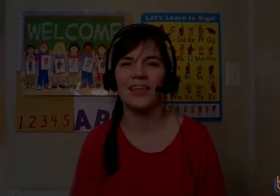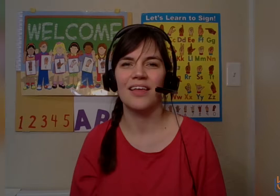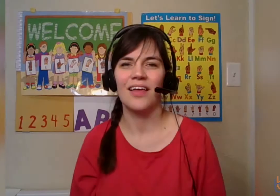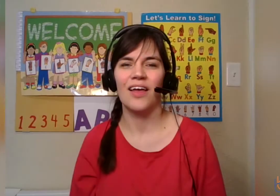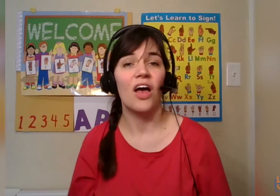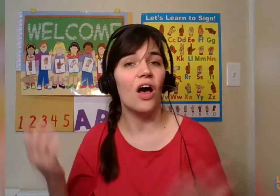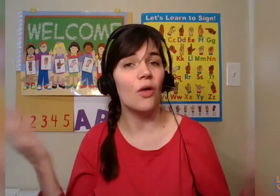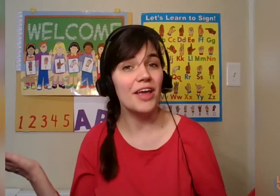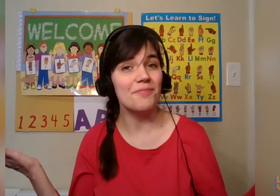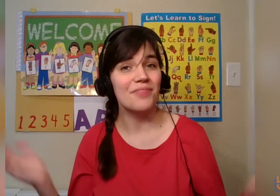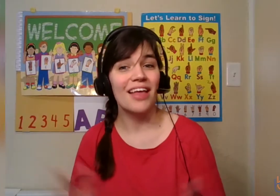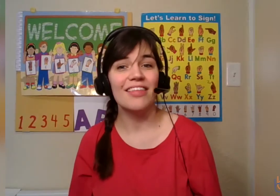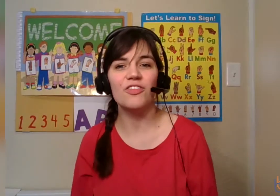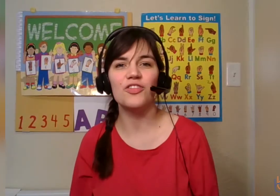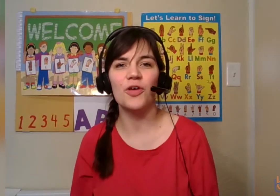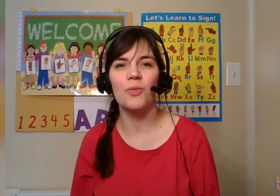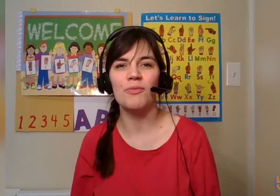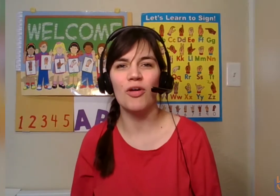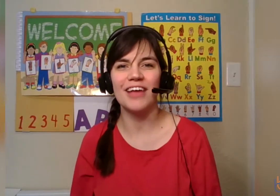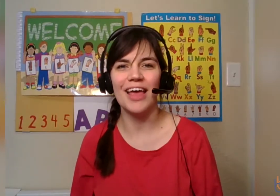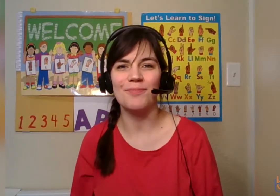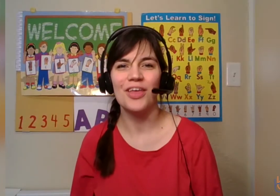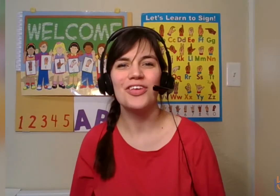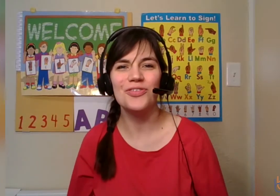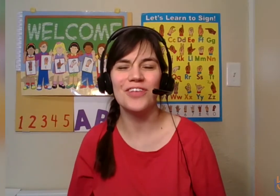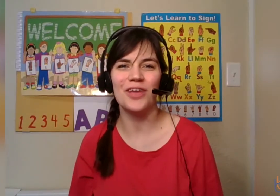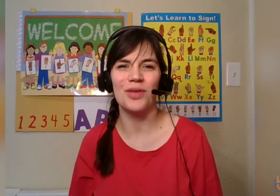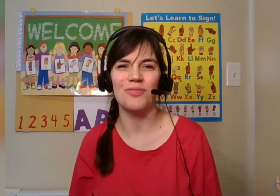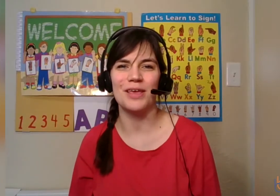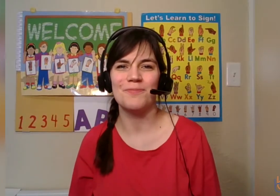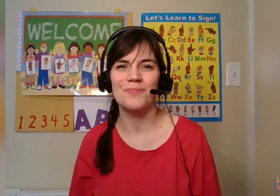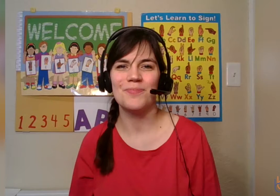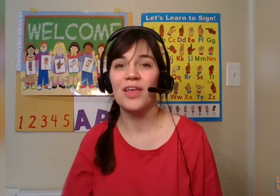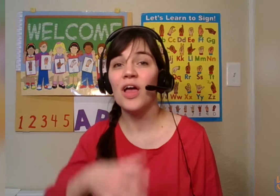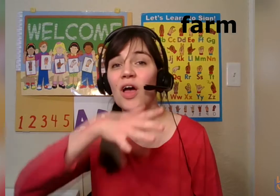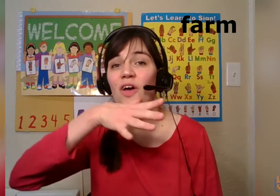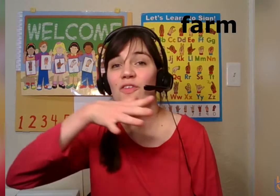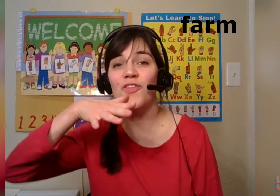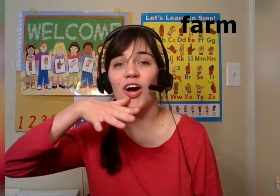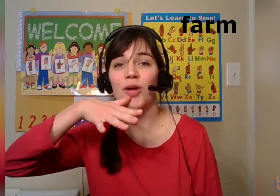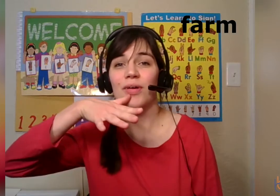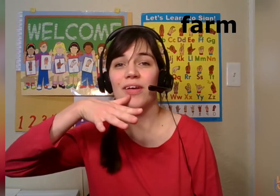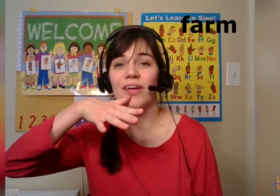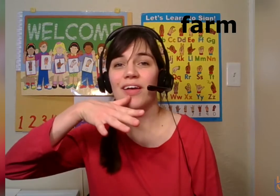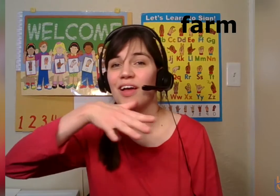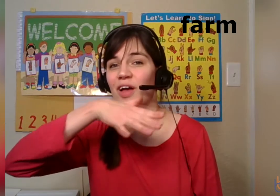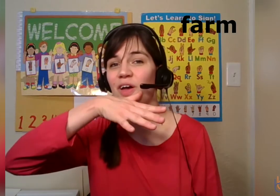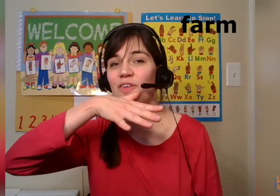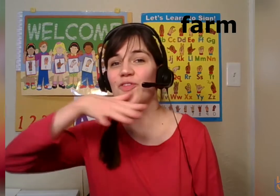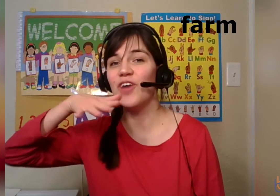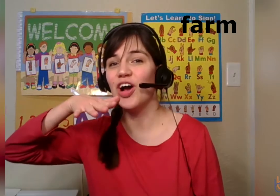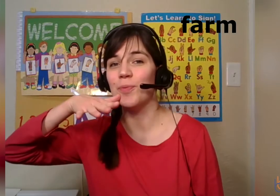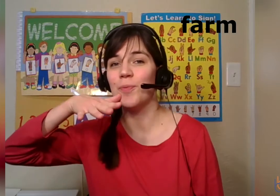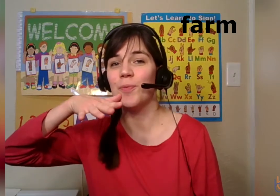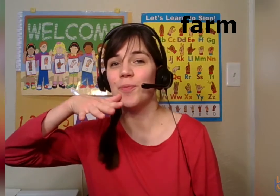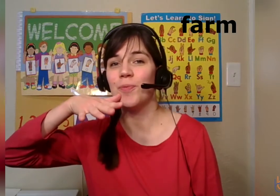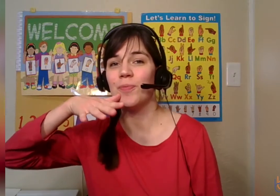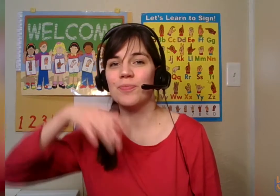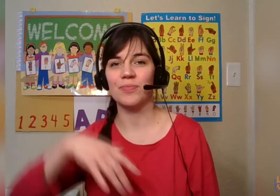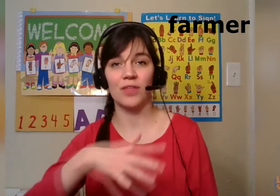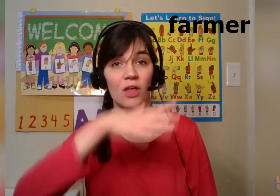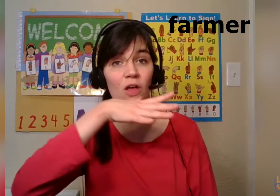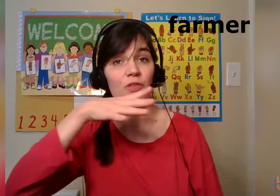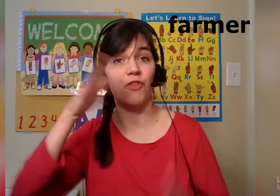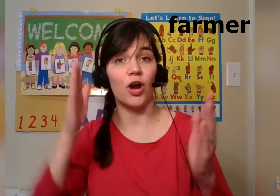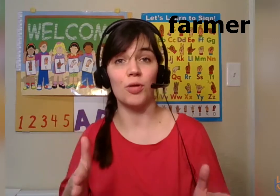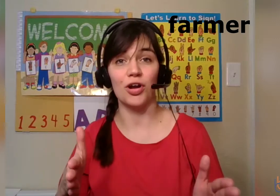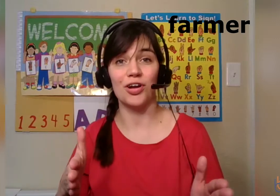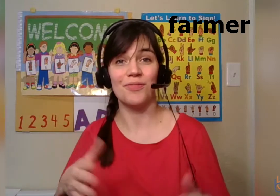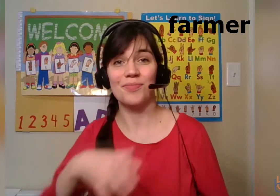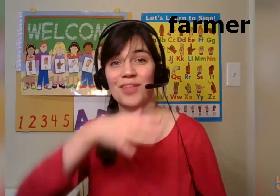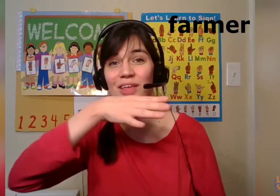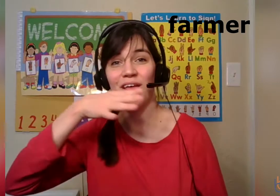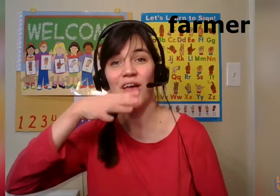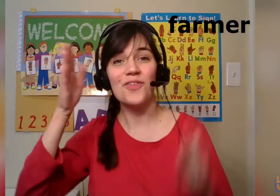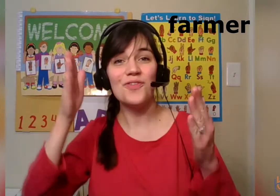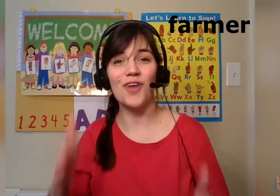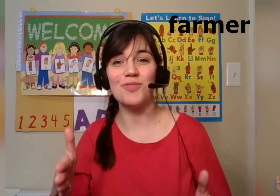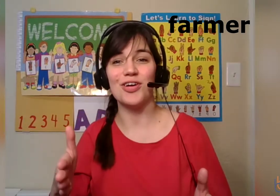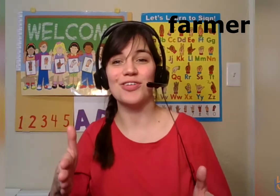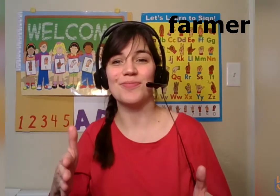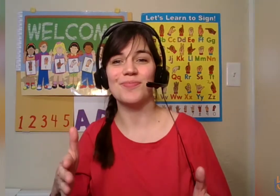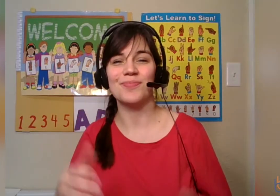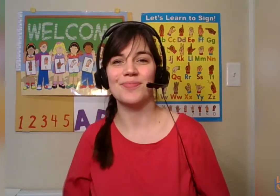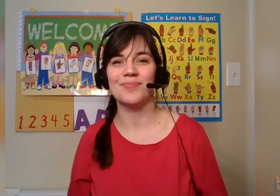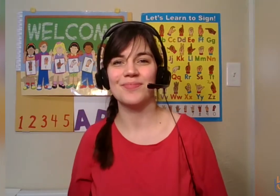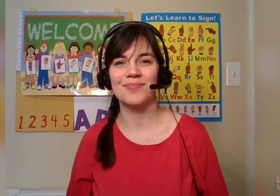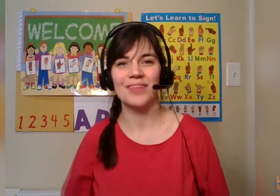All right, let's do those one more time. You sign with me.